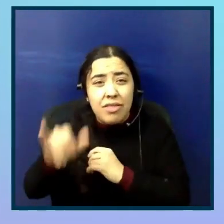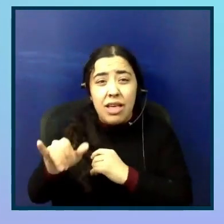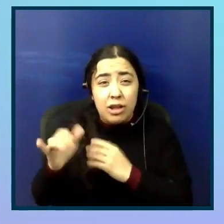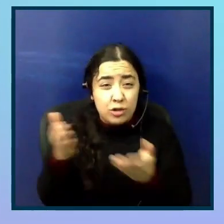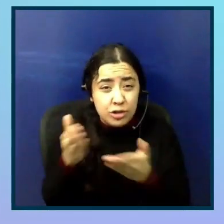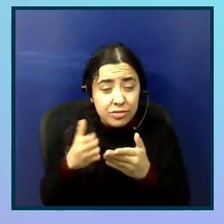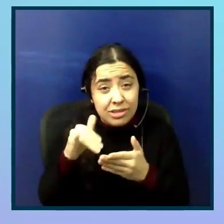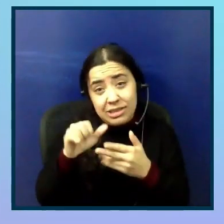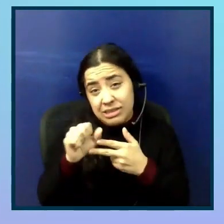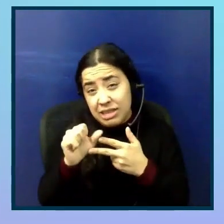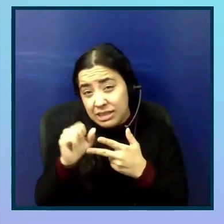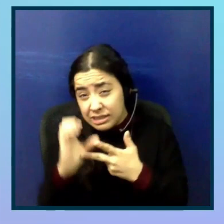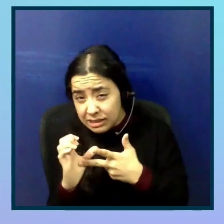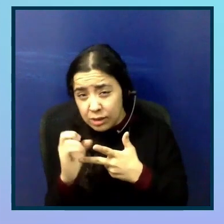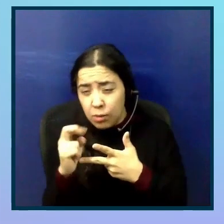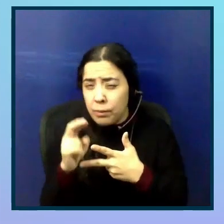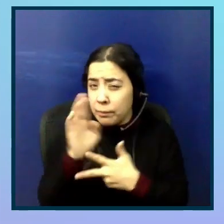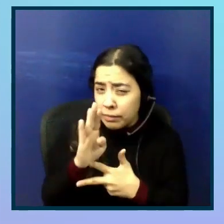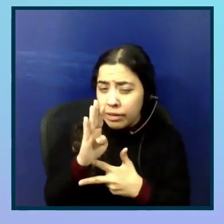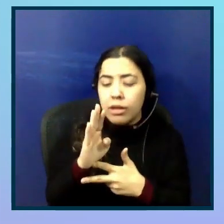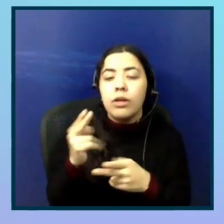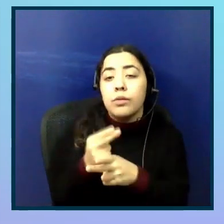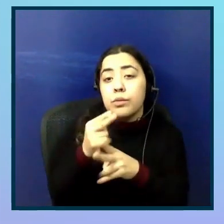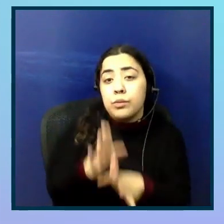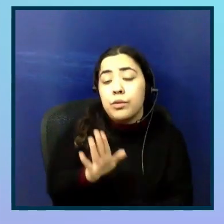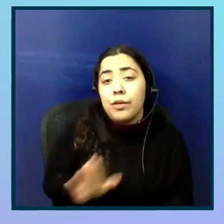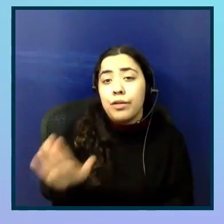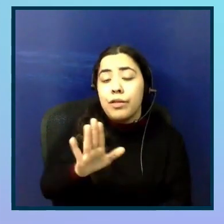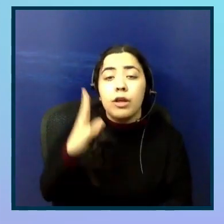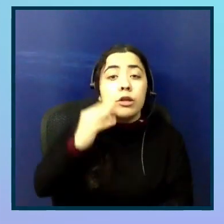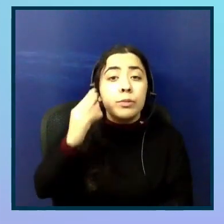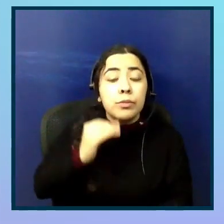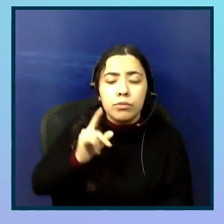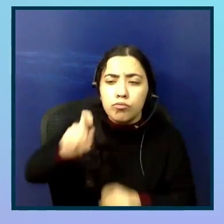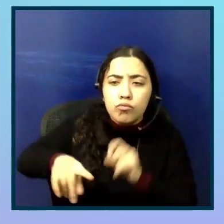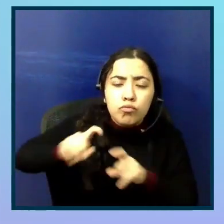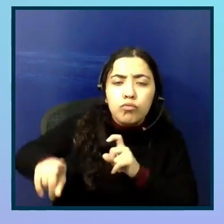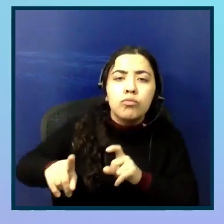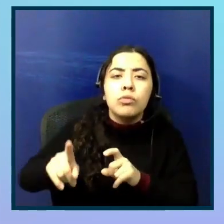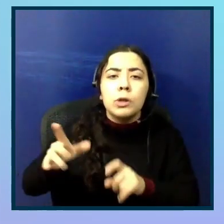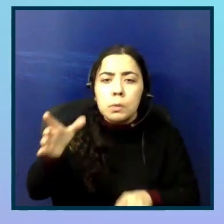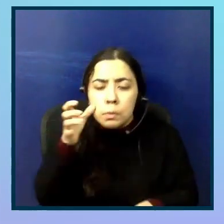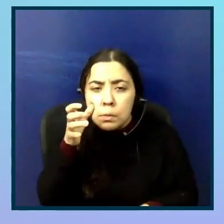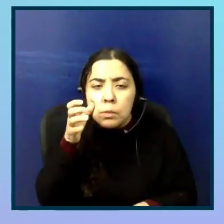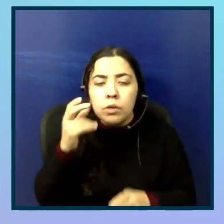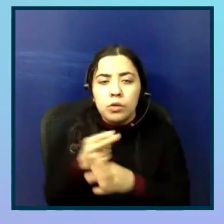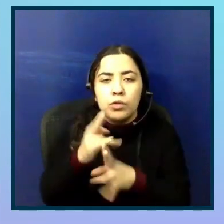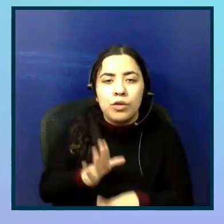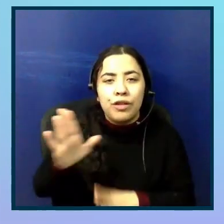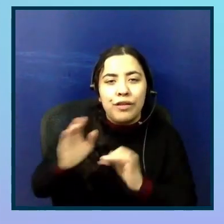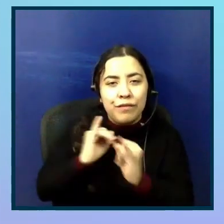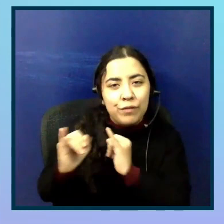And I think that's where the user interviews are really powerful. The one thing I wanna acknowledge is you can again have all the checklists in the world,